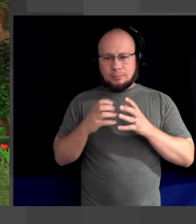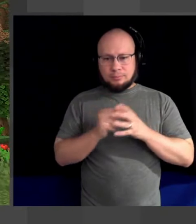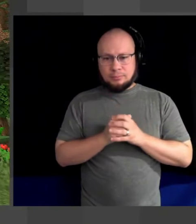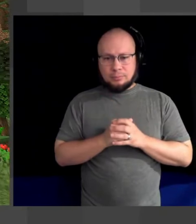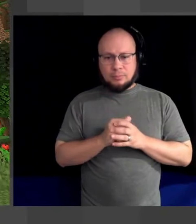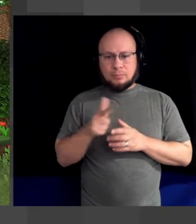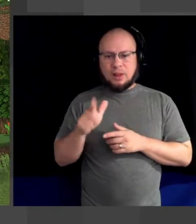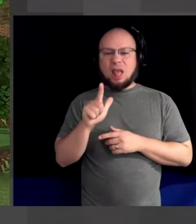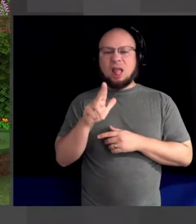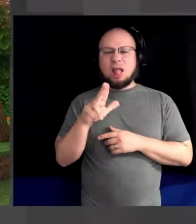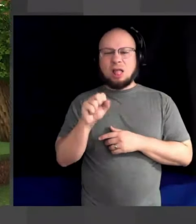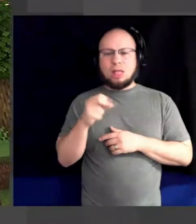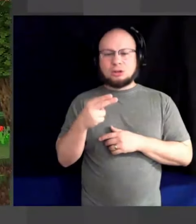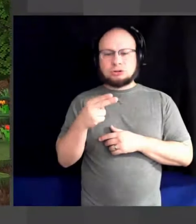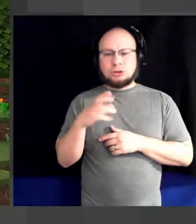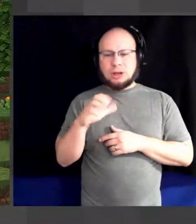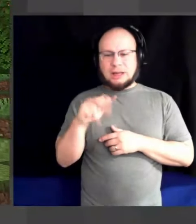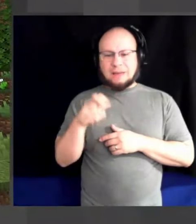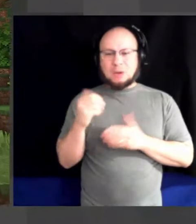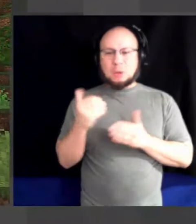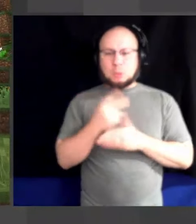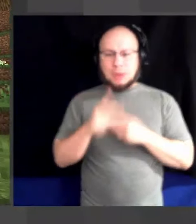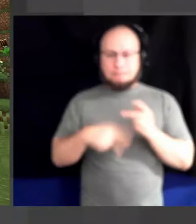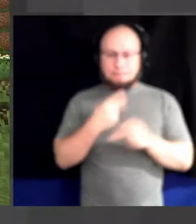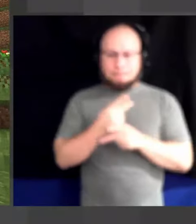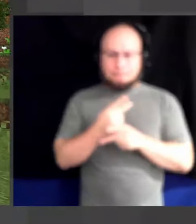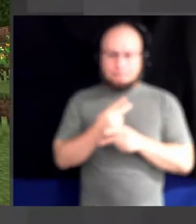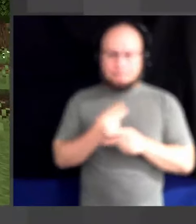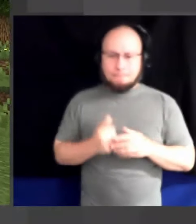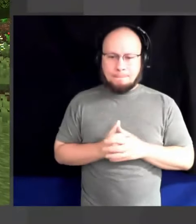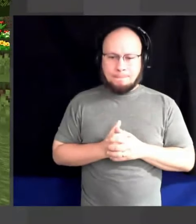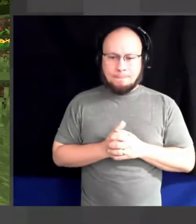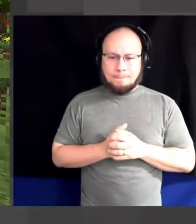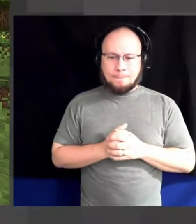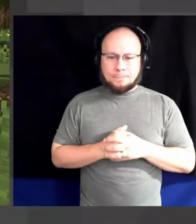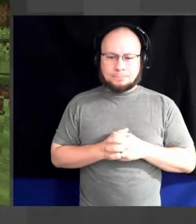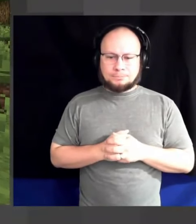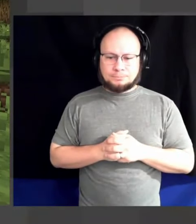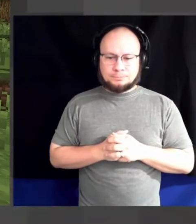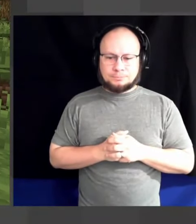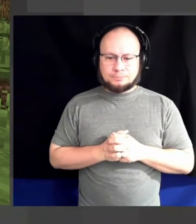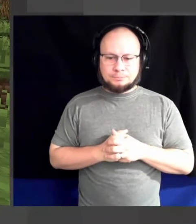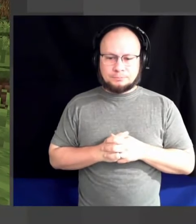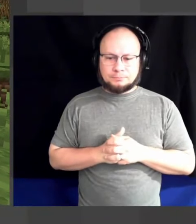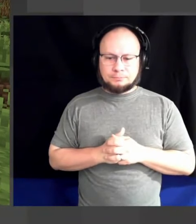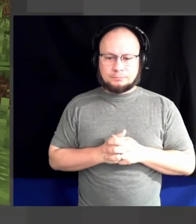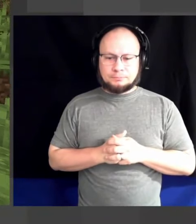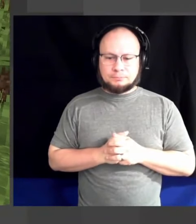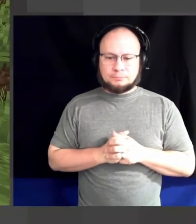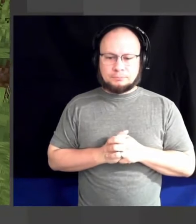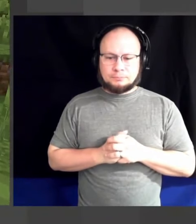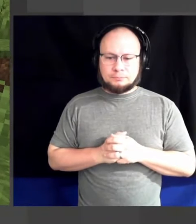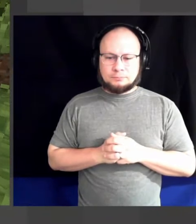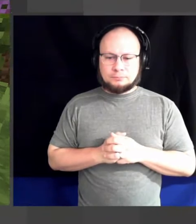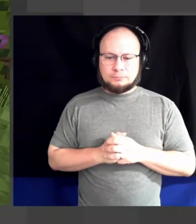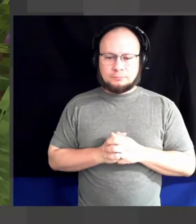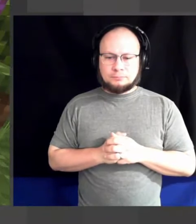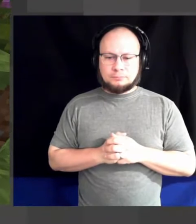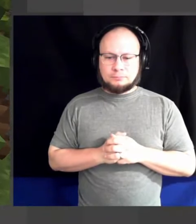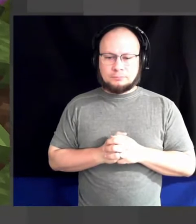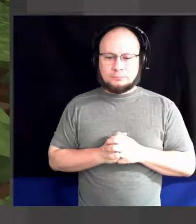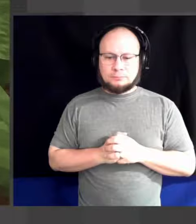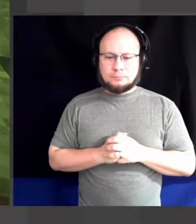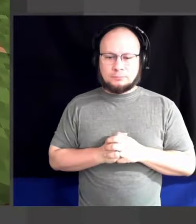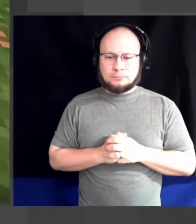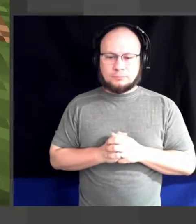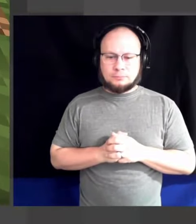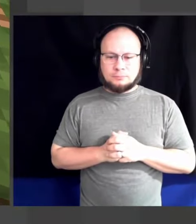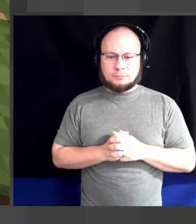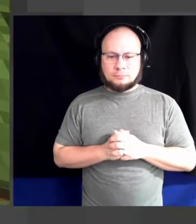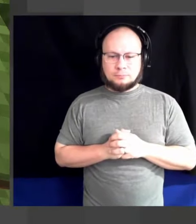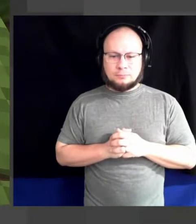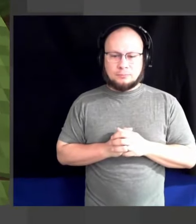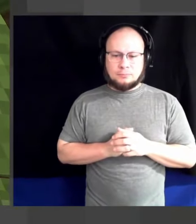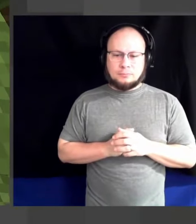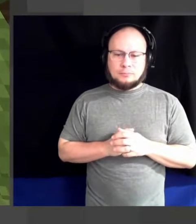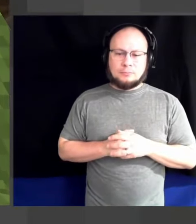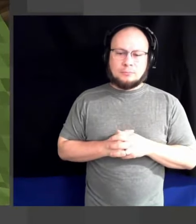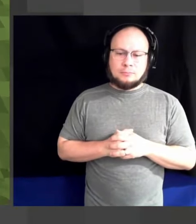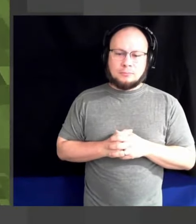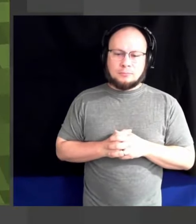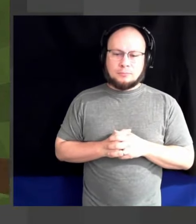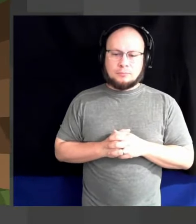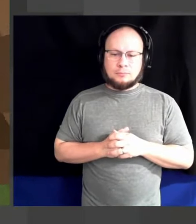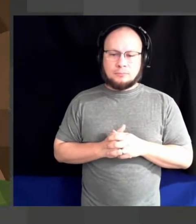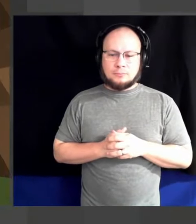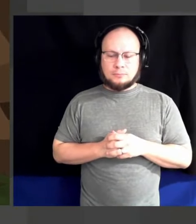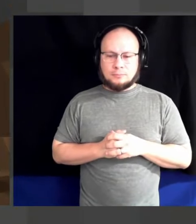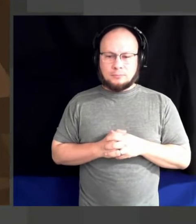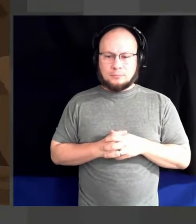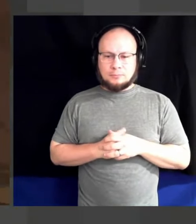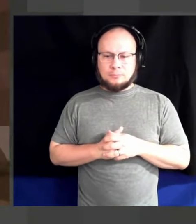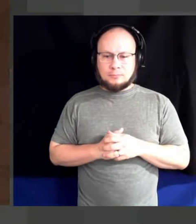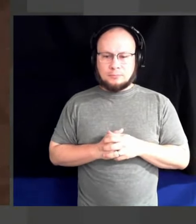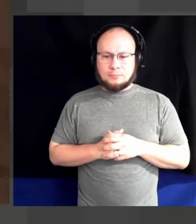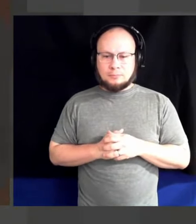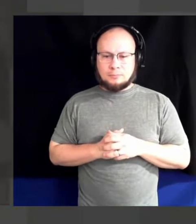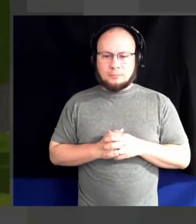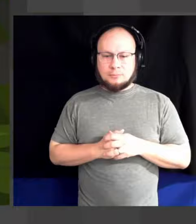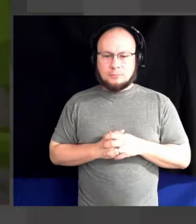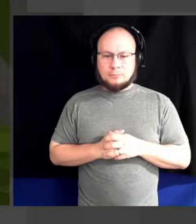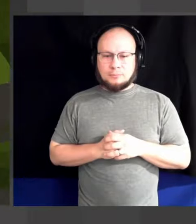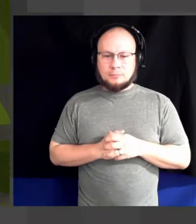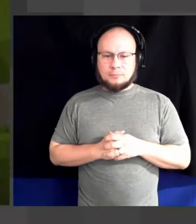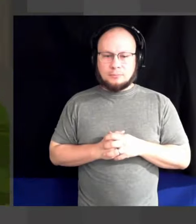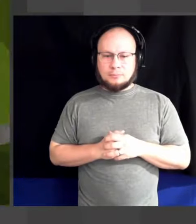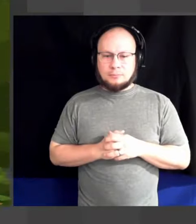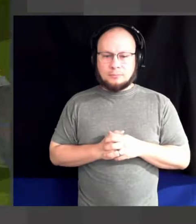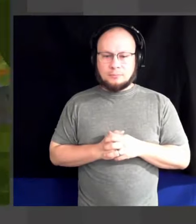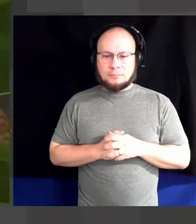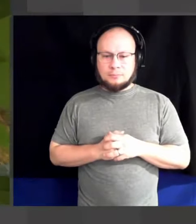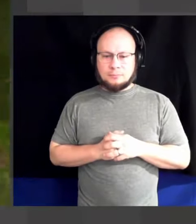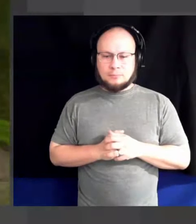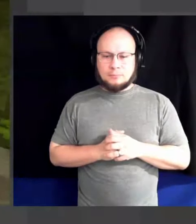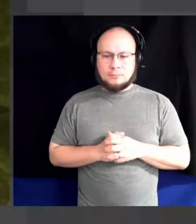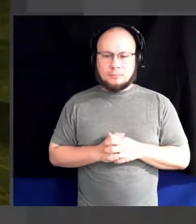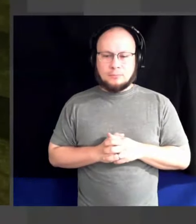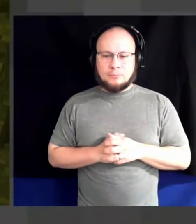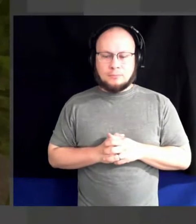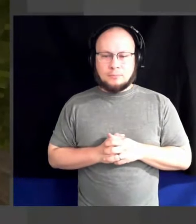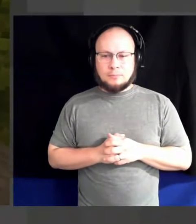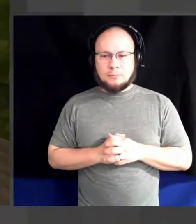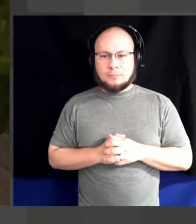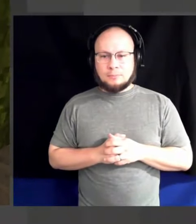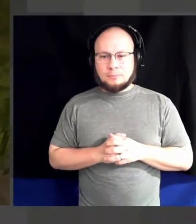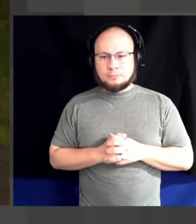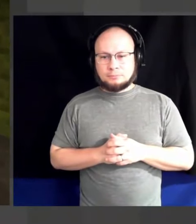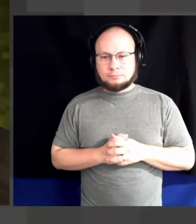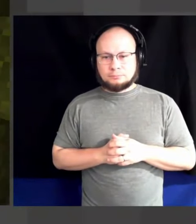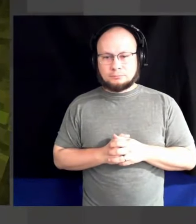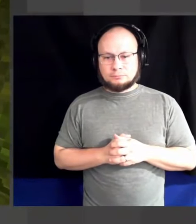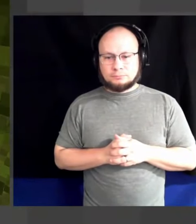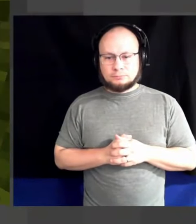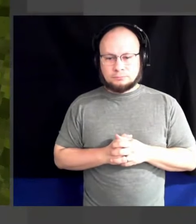AND ONE OF THESE IS THE LUSH